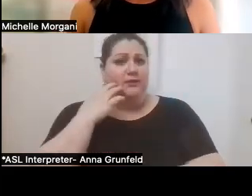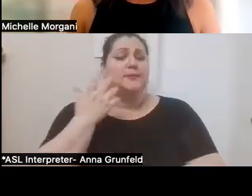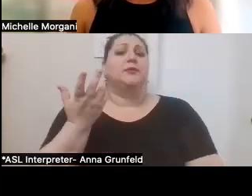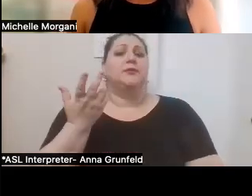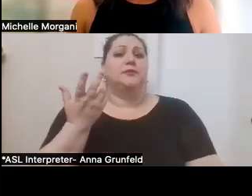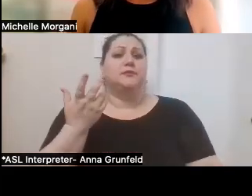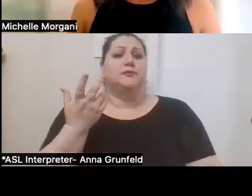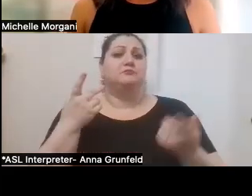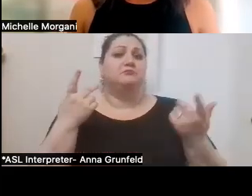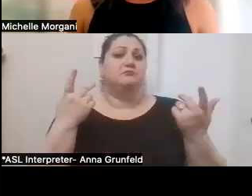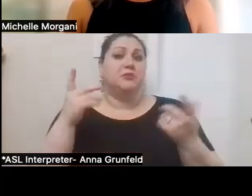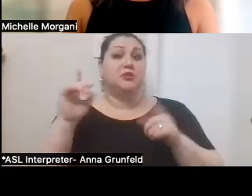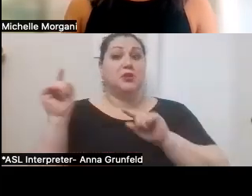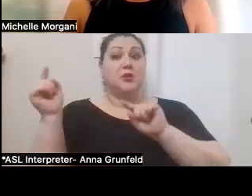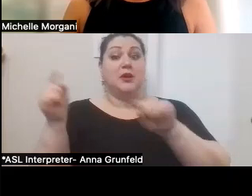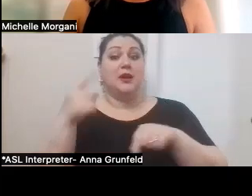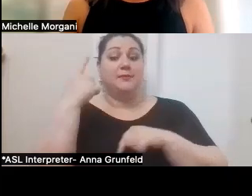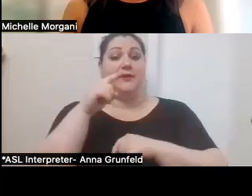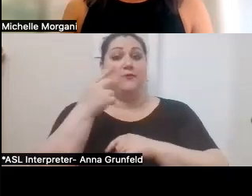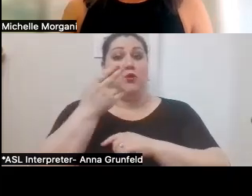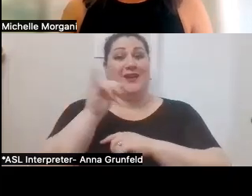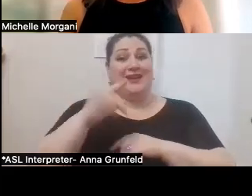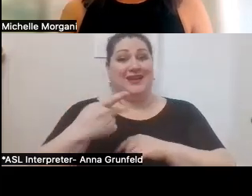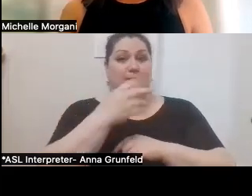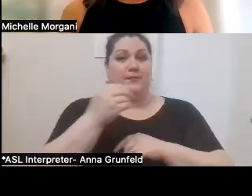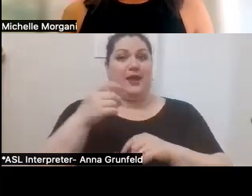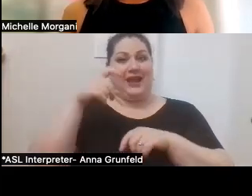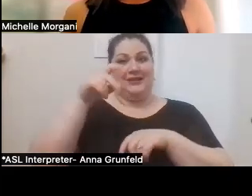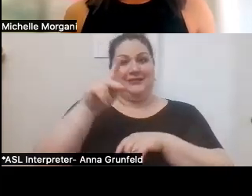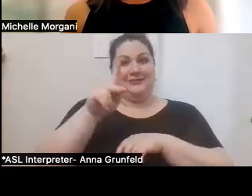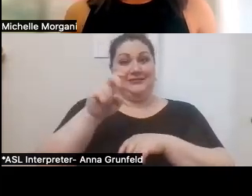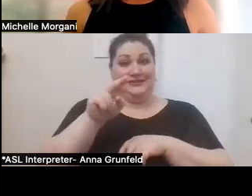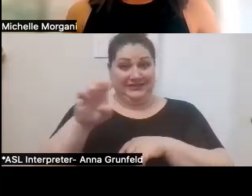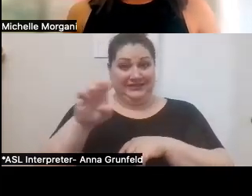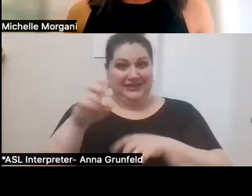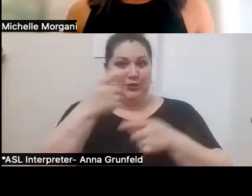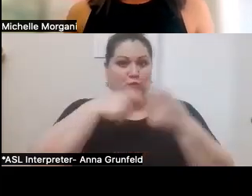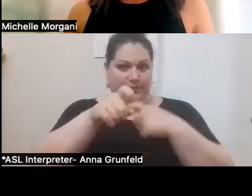from hip and knee replacements, and some of their primary work and their primary responsibilities